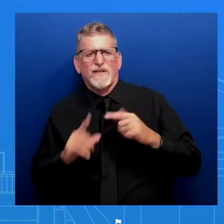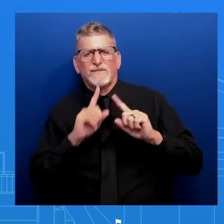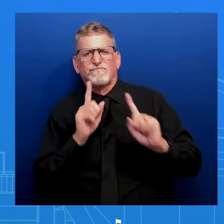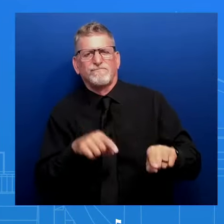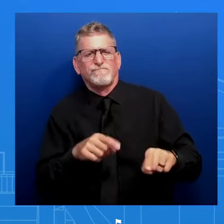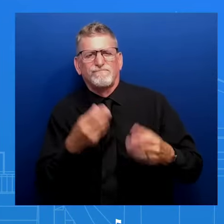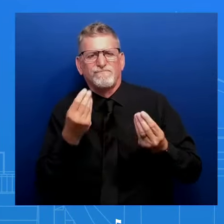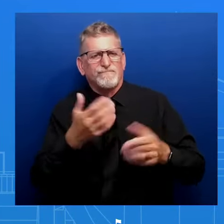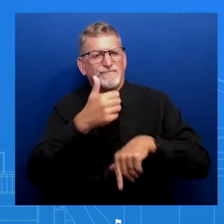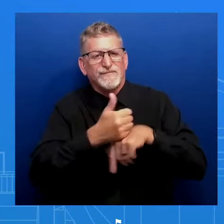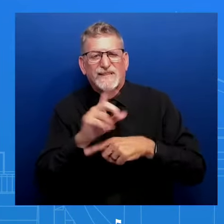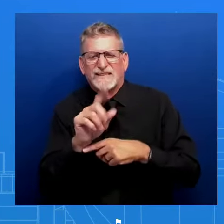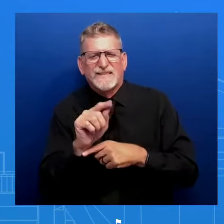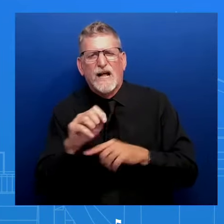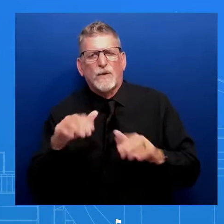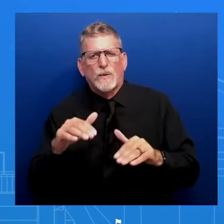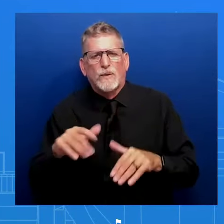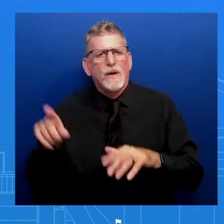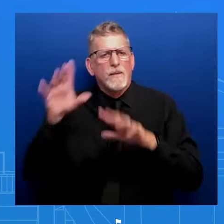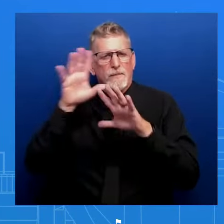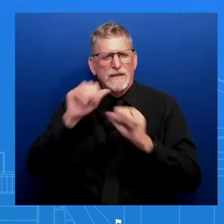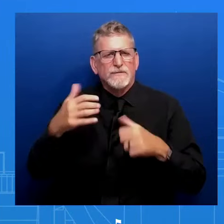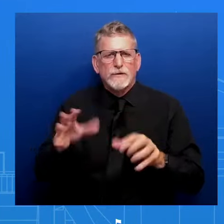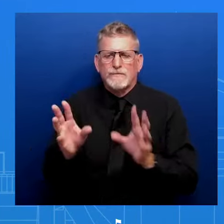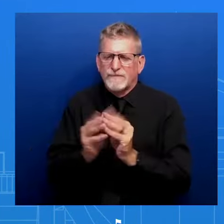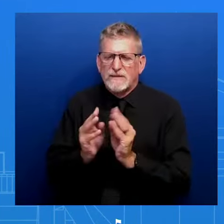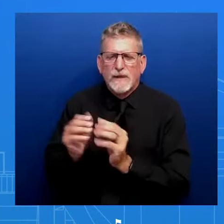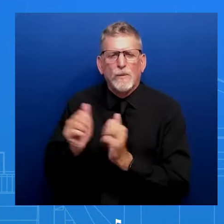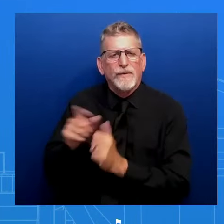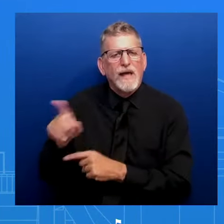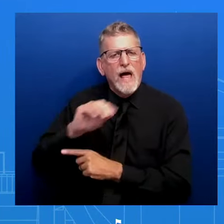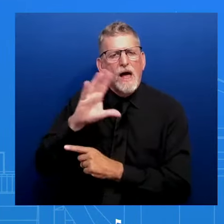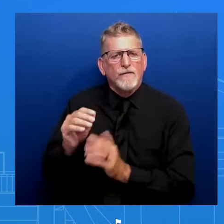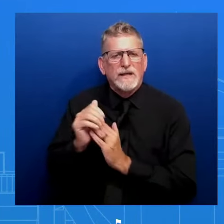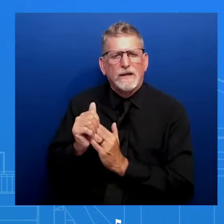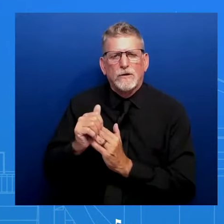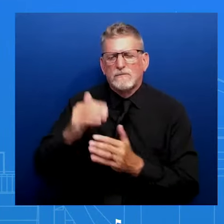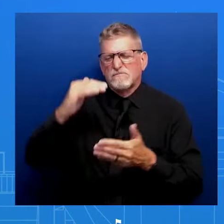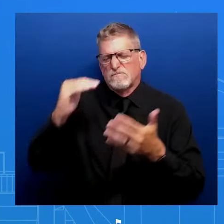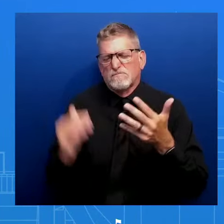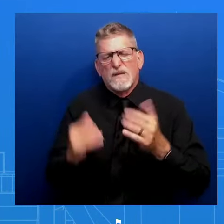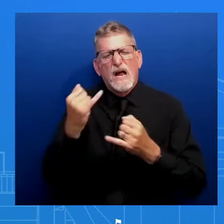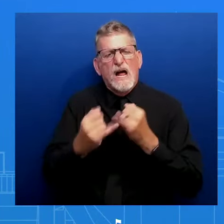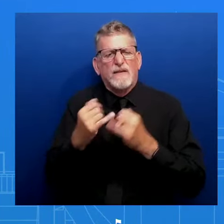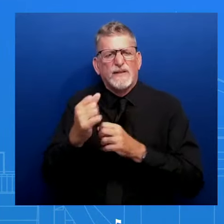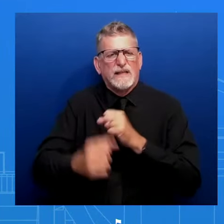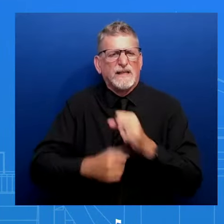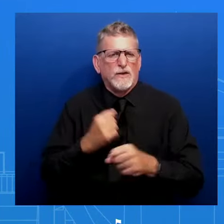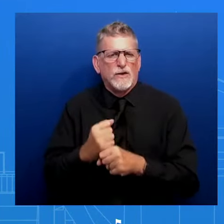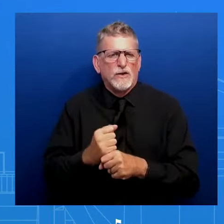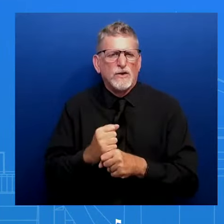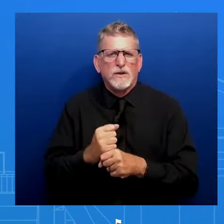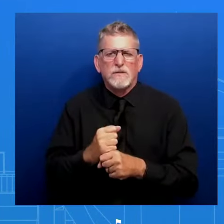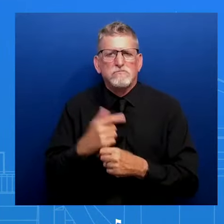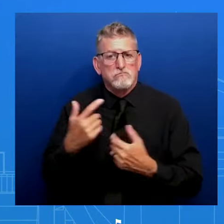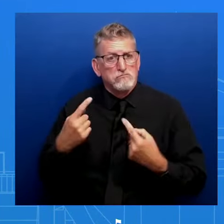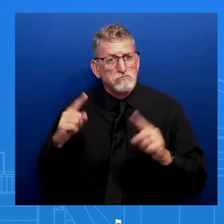at the end of last year. It was incredibly productive. And he promised to visit the continent of Africa this year.